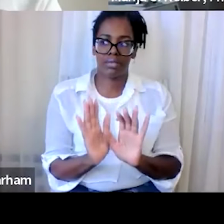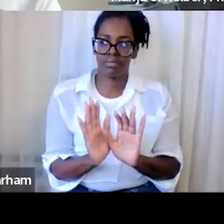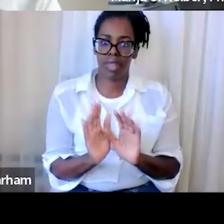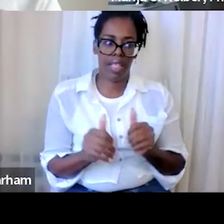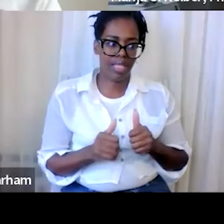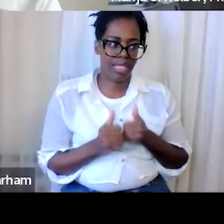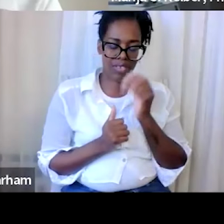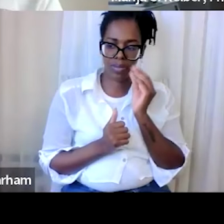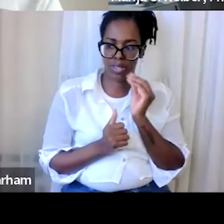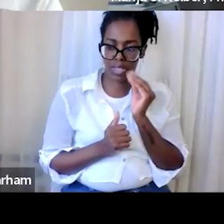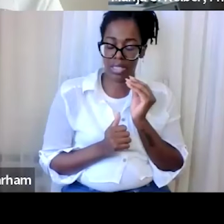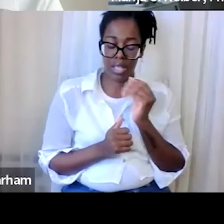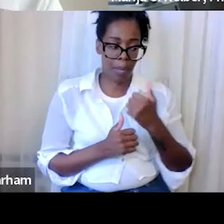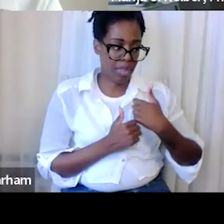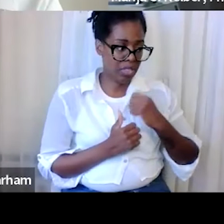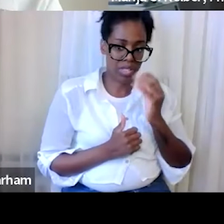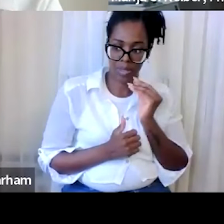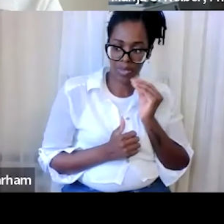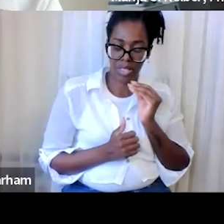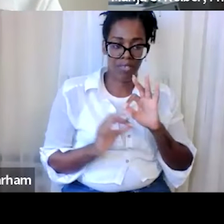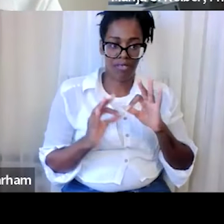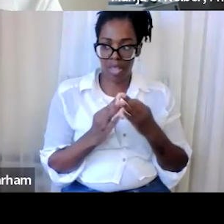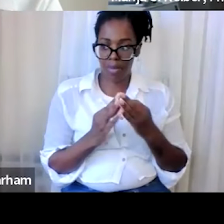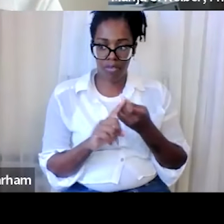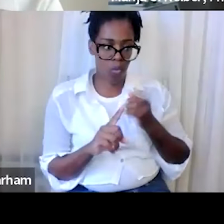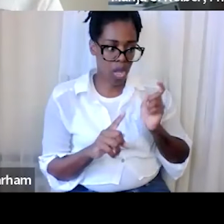their family of origin and things like that.